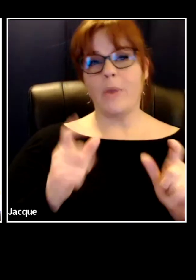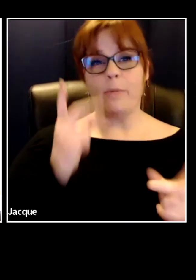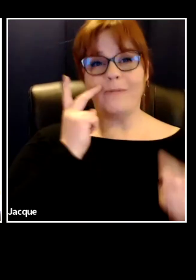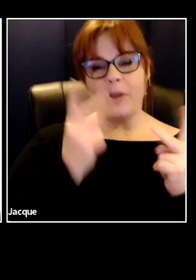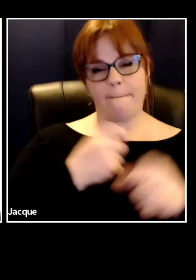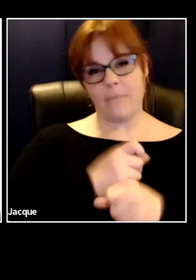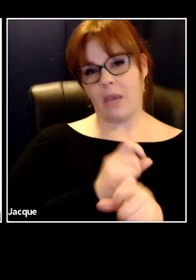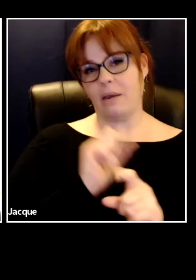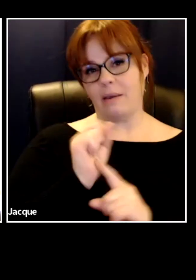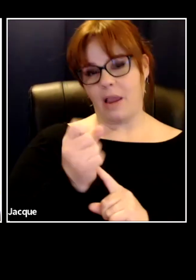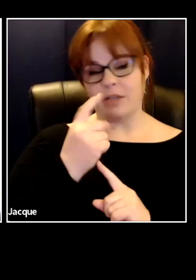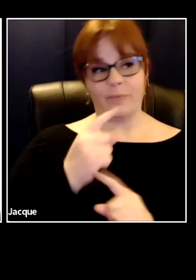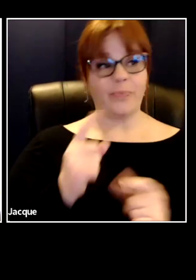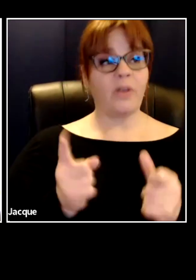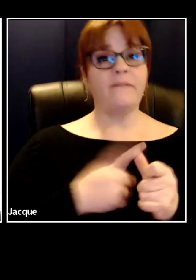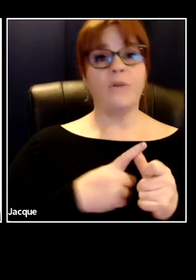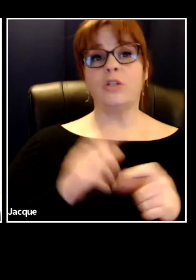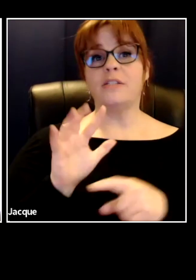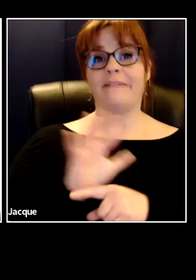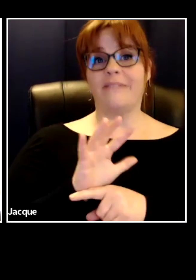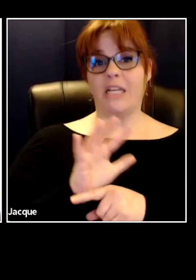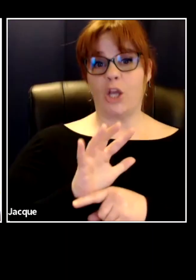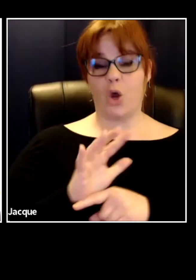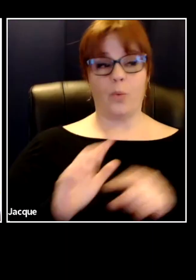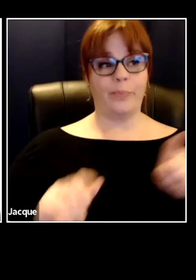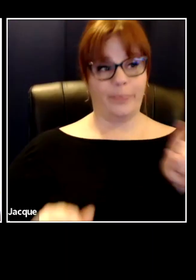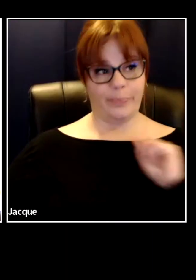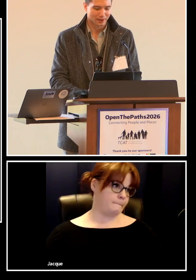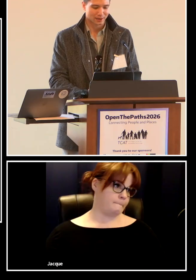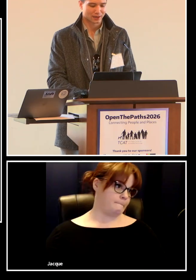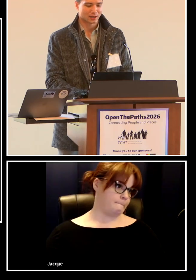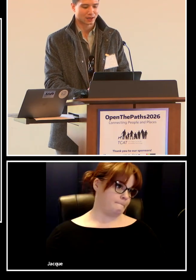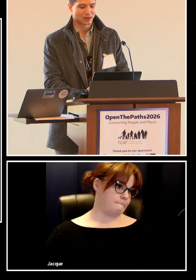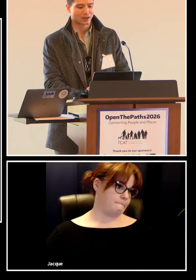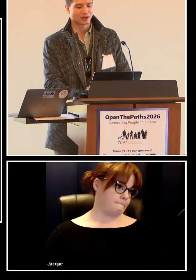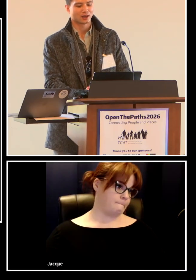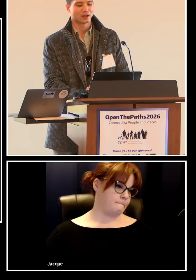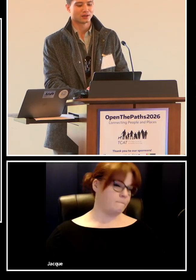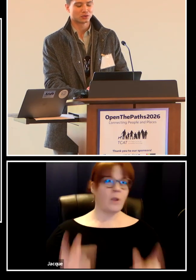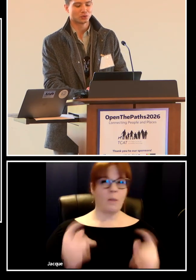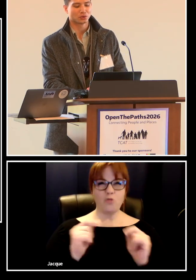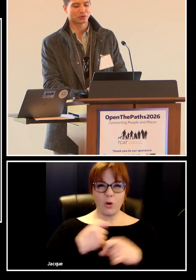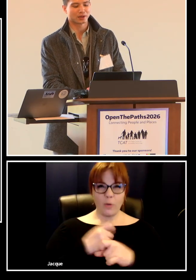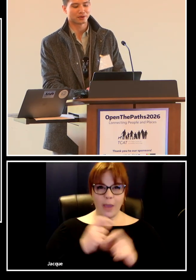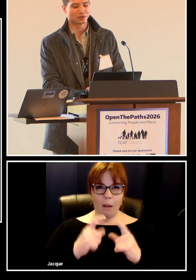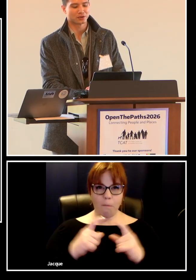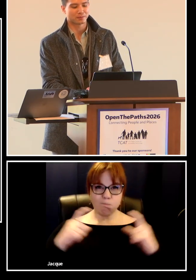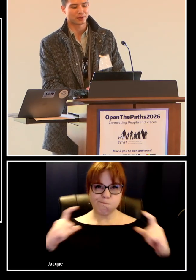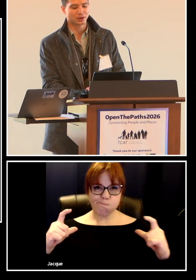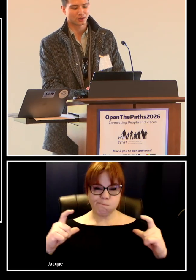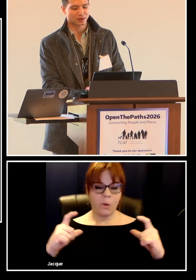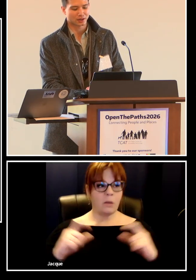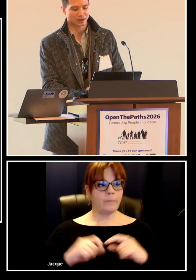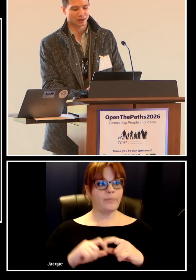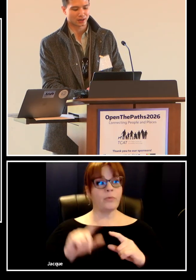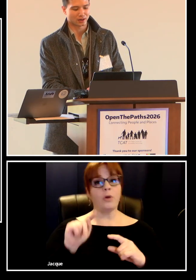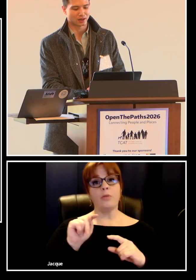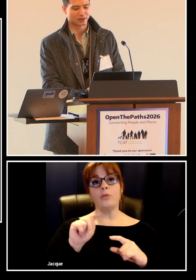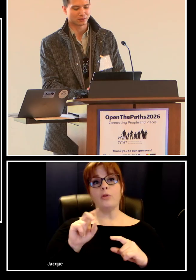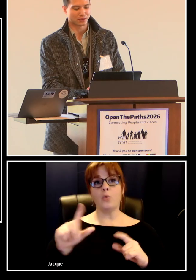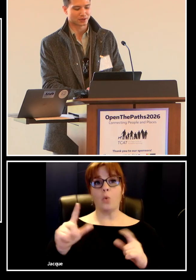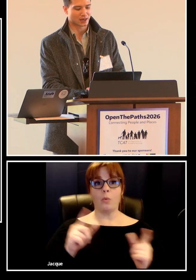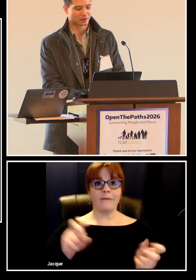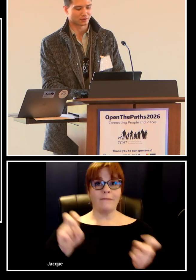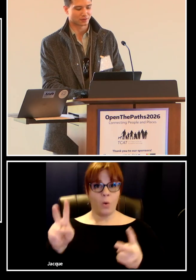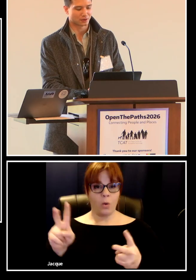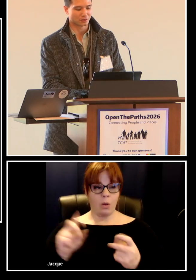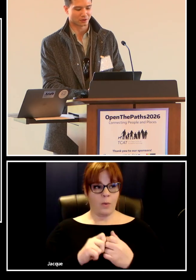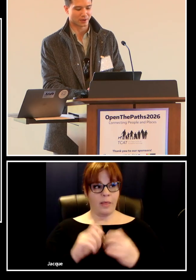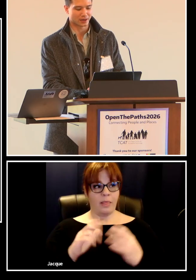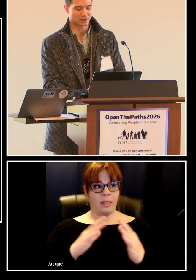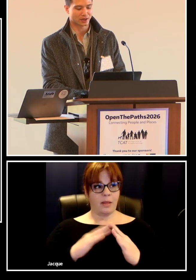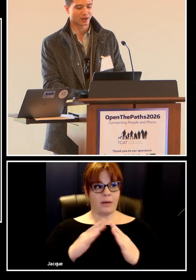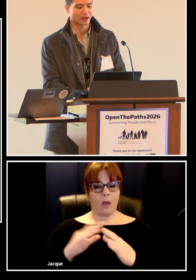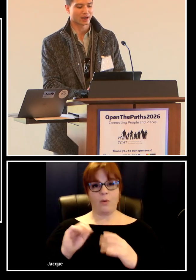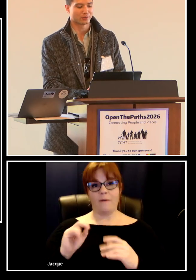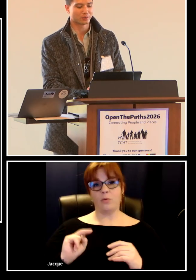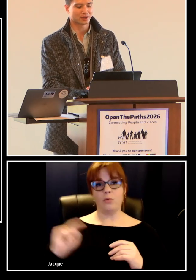Our first video here is the tool that we've loaded up here uh in with the town of Northbend. And we